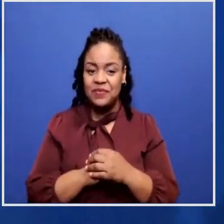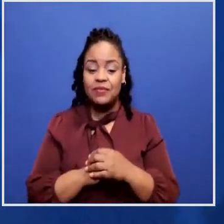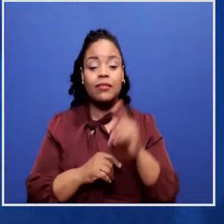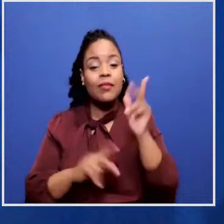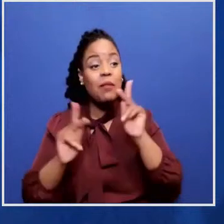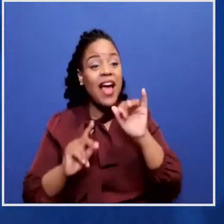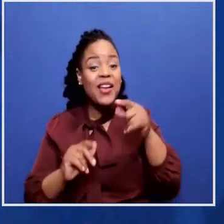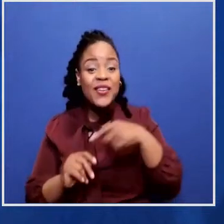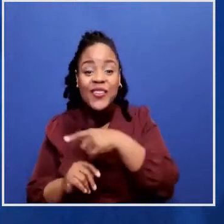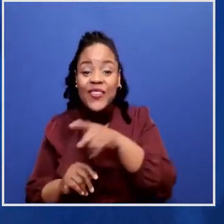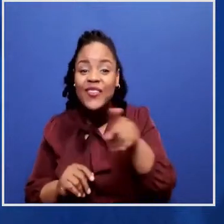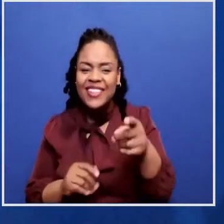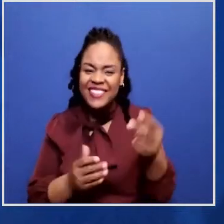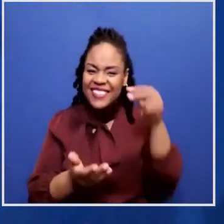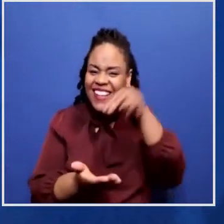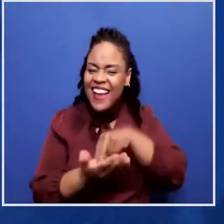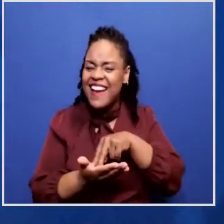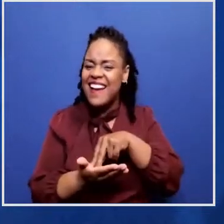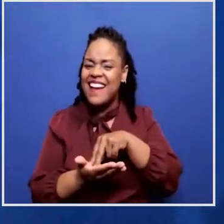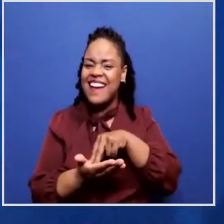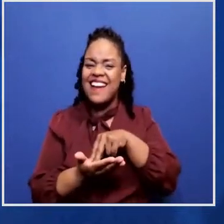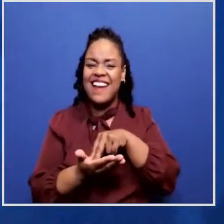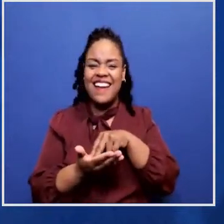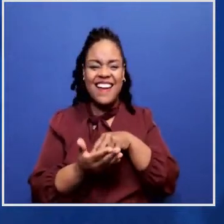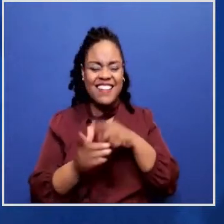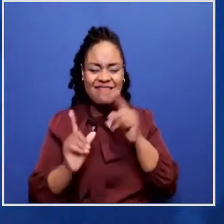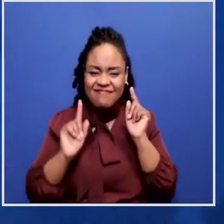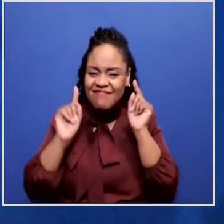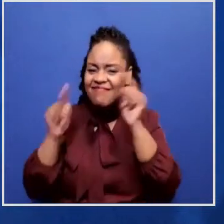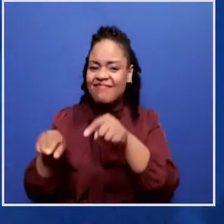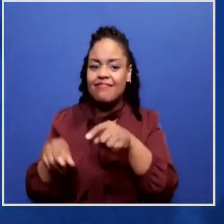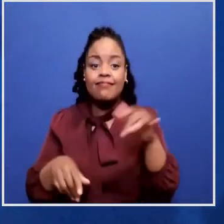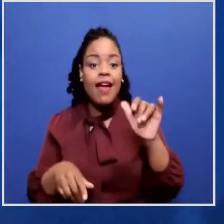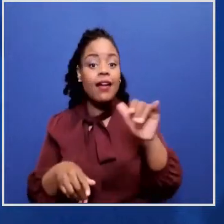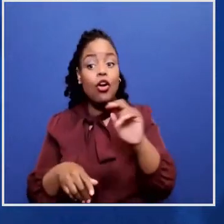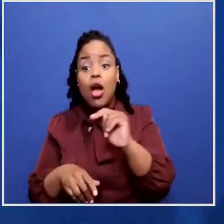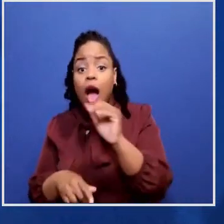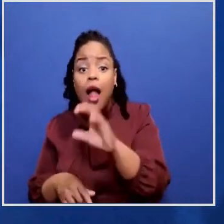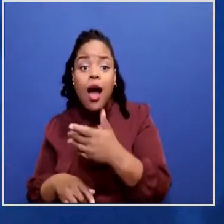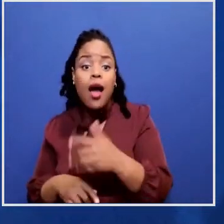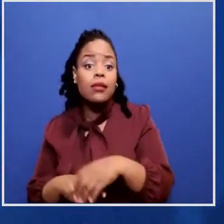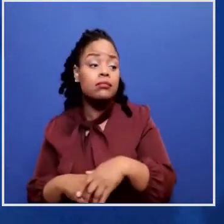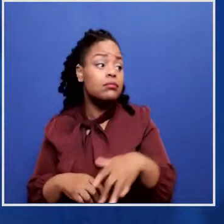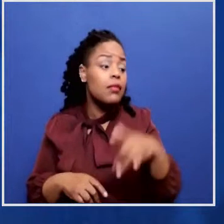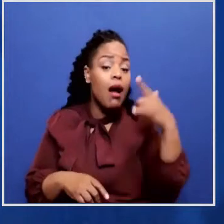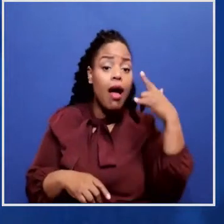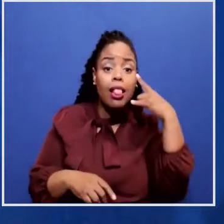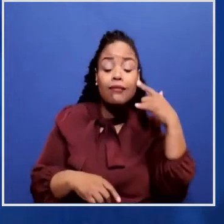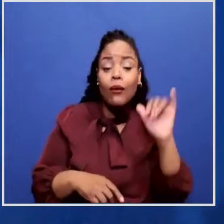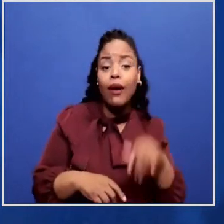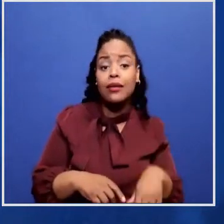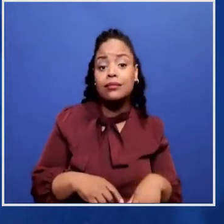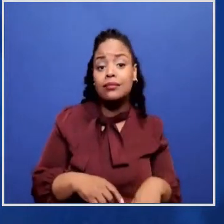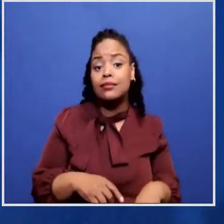THIS YEAR, IN HONOR OF DR. MARTIN LUTHER KING'S LEGACY, WE ASKED YOU TO JOIN US IN A NATIONAL DAY OF SERVICE. AND YOU DID. THERE WERE THOUSANDS OF EVENTS ALL ACROSS THE COUNTRY TODAY WITH PEOPLE LIKE YOU STEPPING